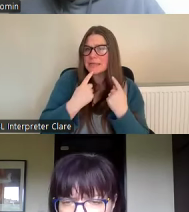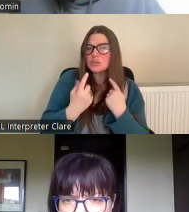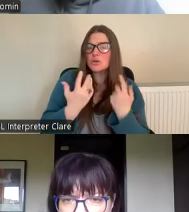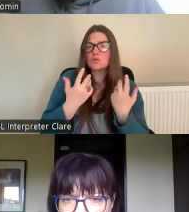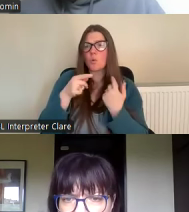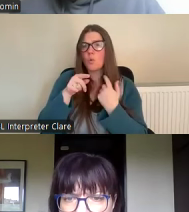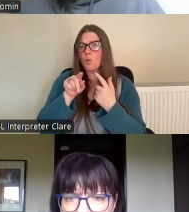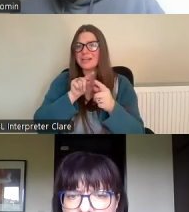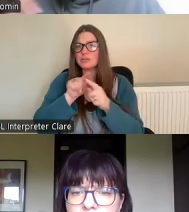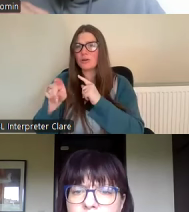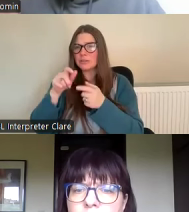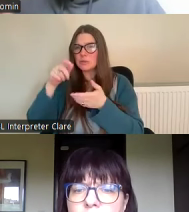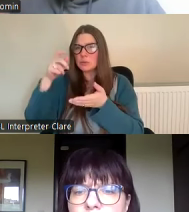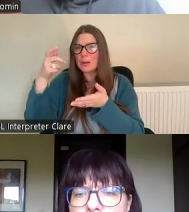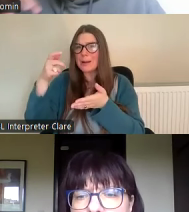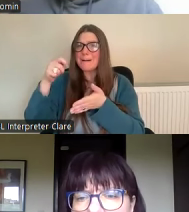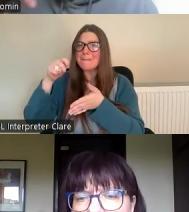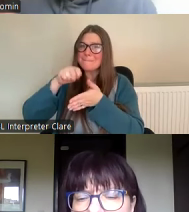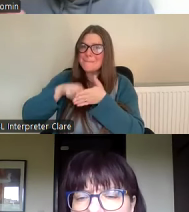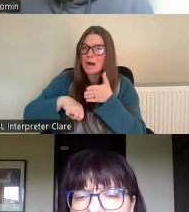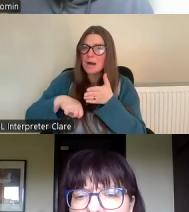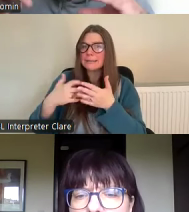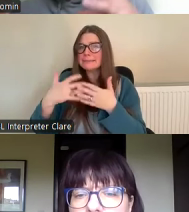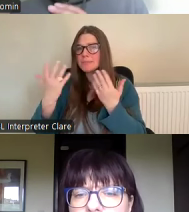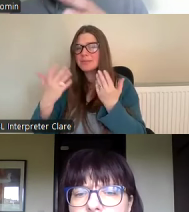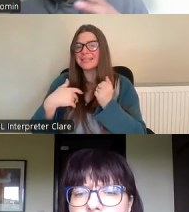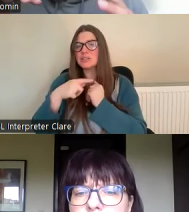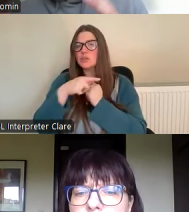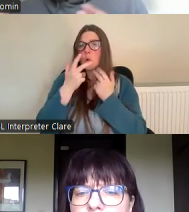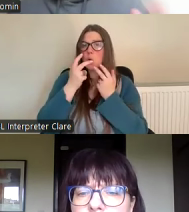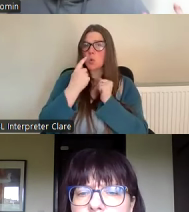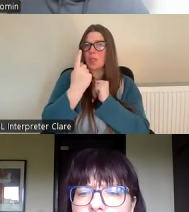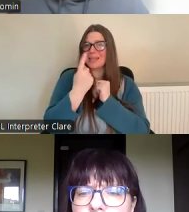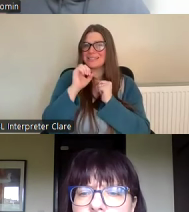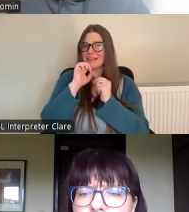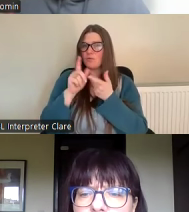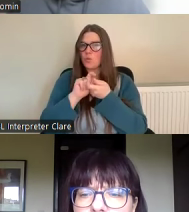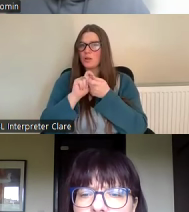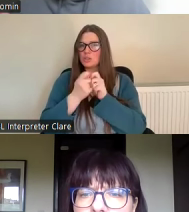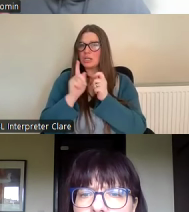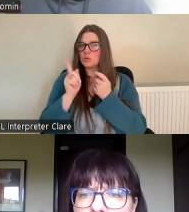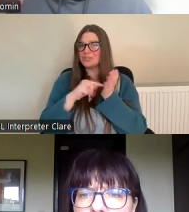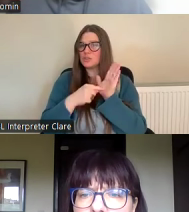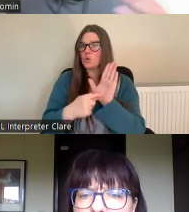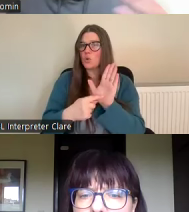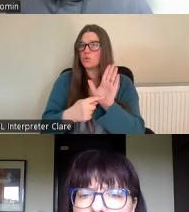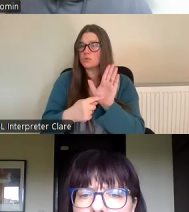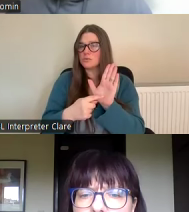something specific, and they will adjust what they show people according to what that search is